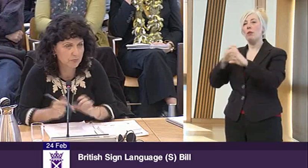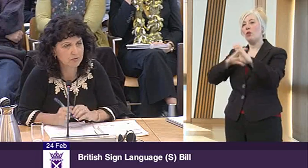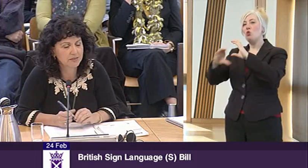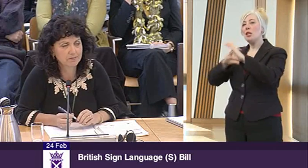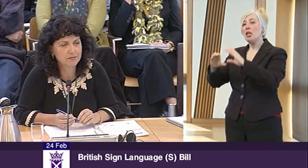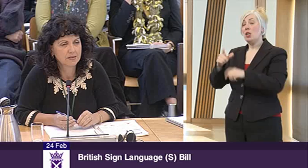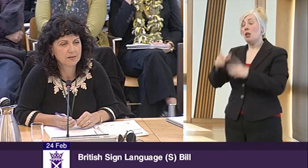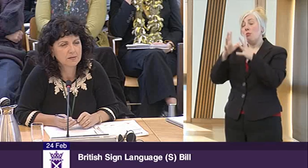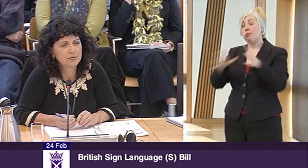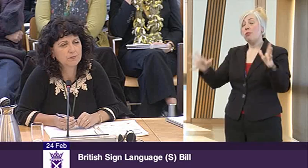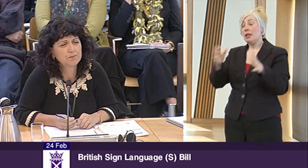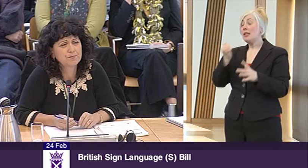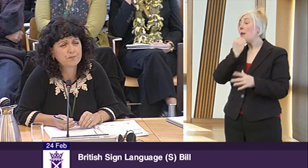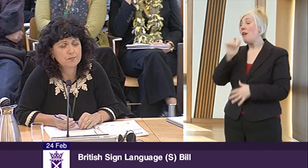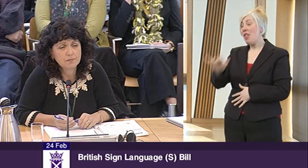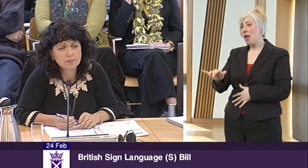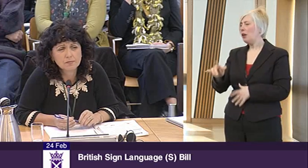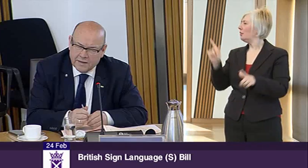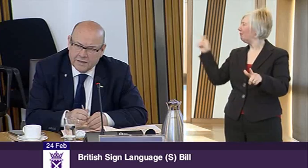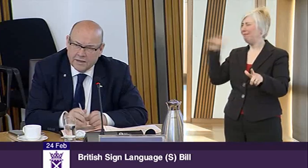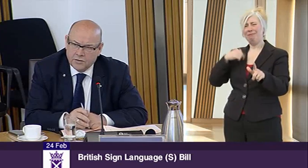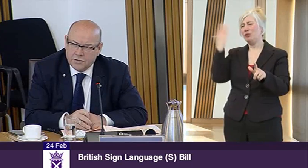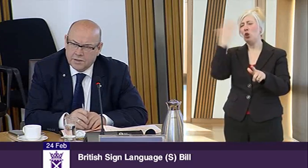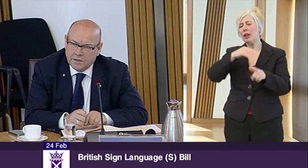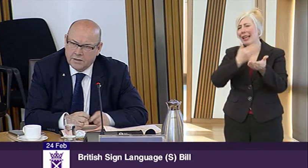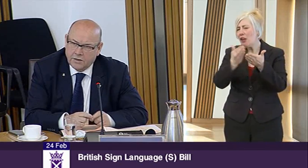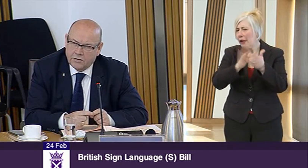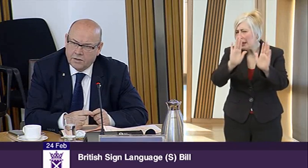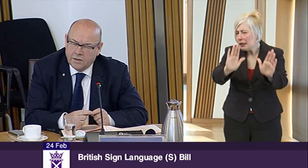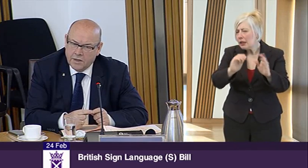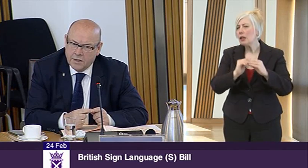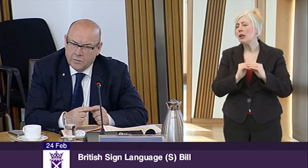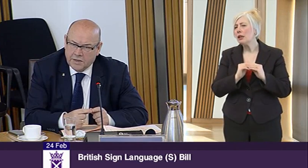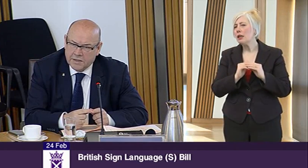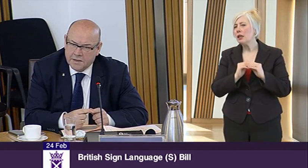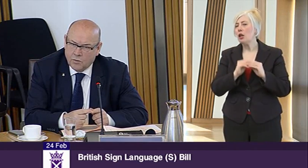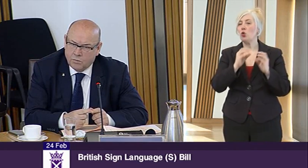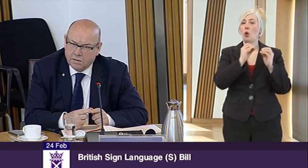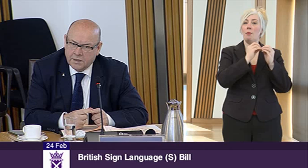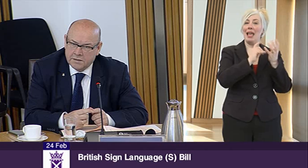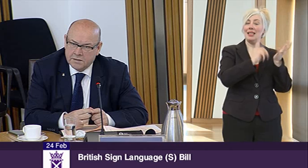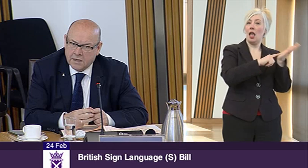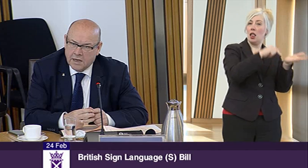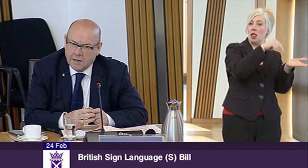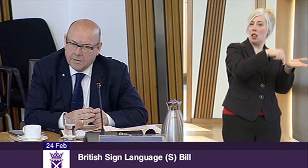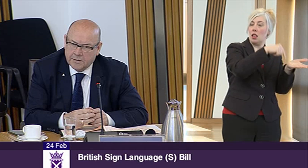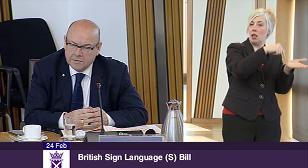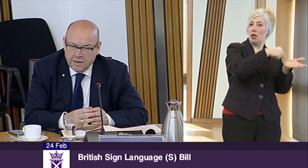aids. James Dornan: Can I just clarify that? Are you saying that BSL plays a minority role